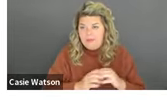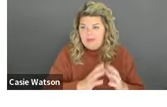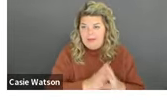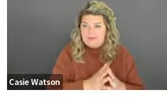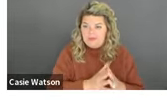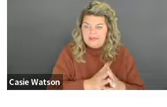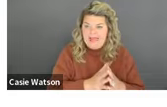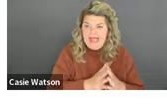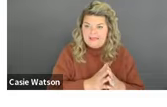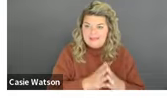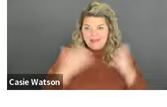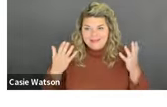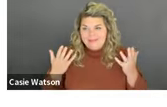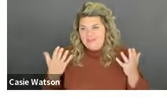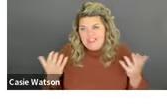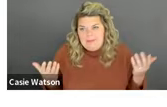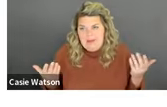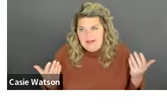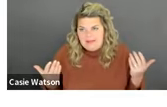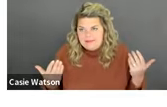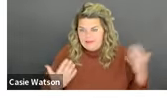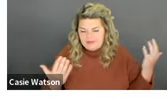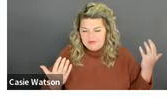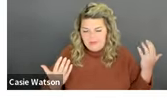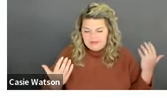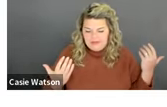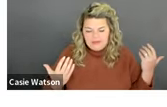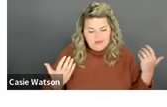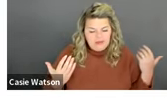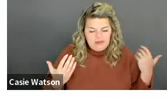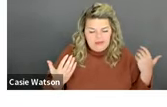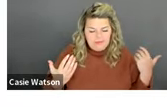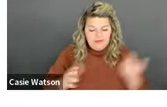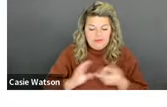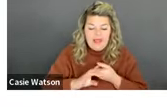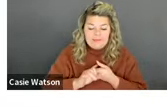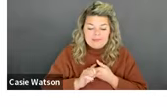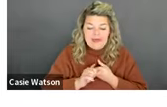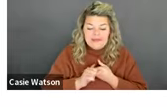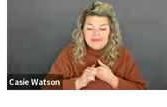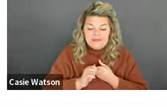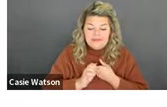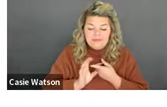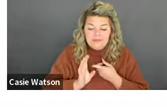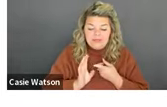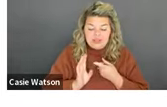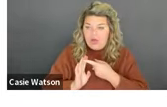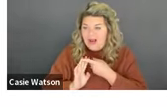and they would be the best person to ask, because it just depends on the situation. The apps that I did mention